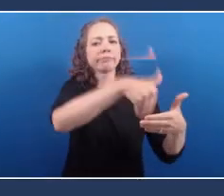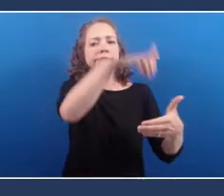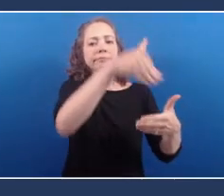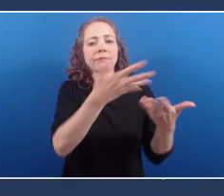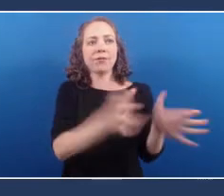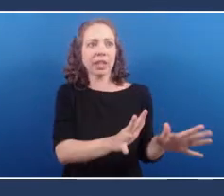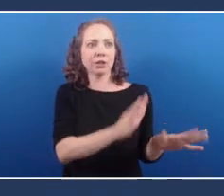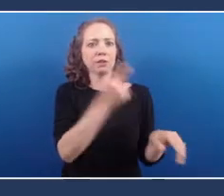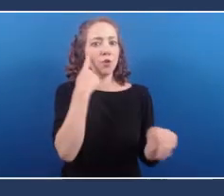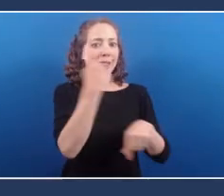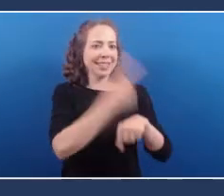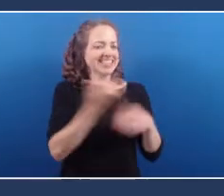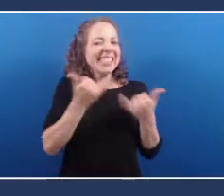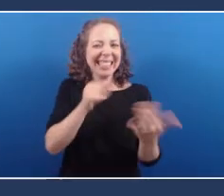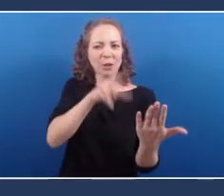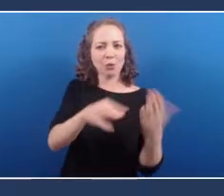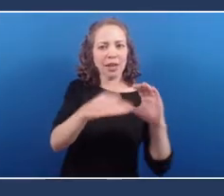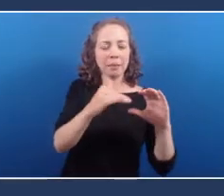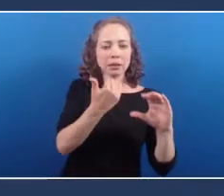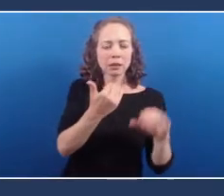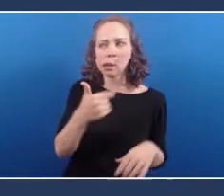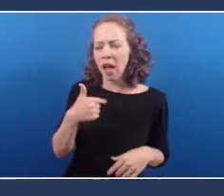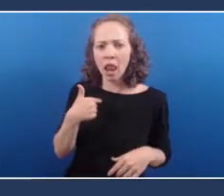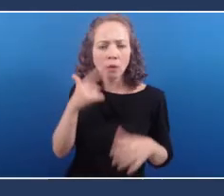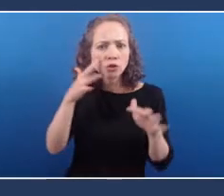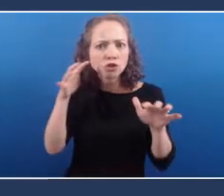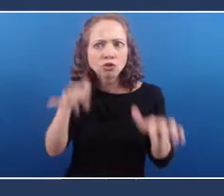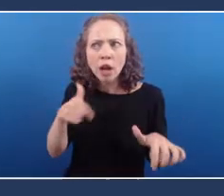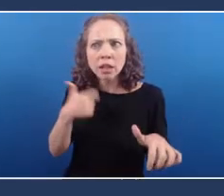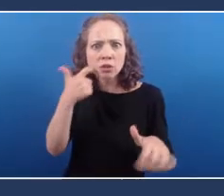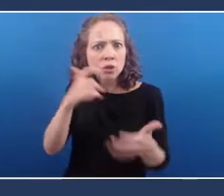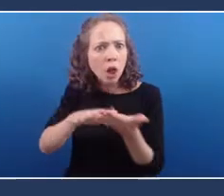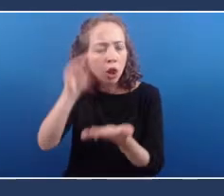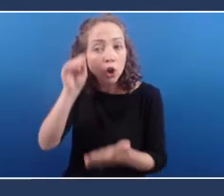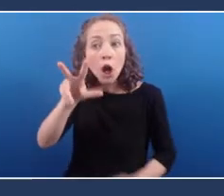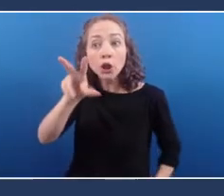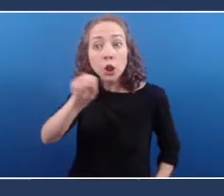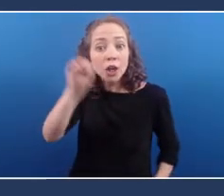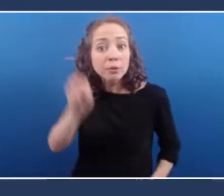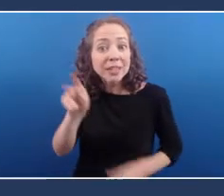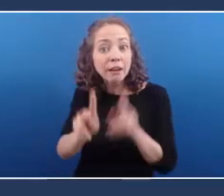I couldn’t believe it, 30% of us are reading emails before we even get out of bed.